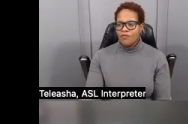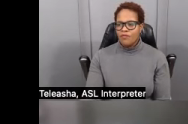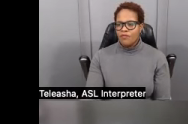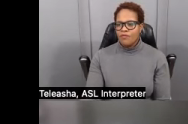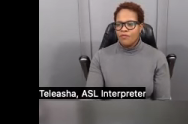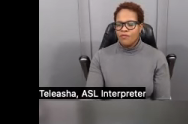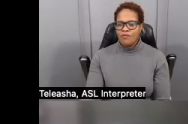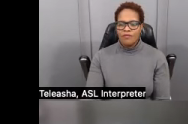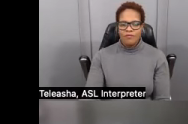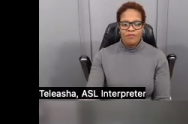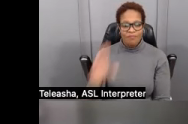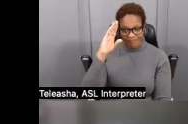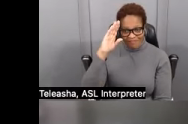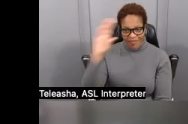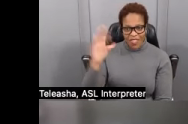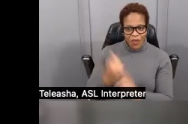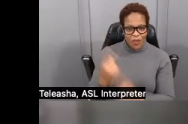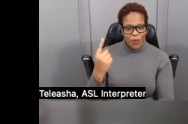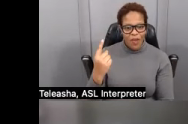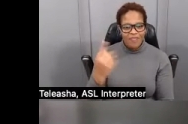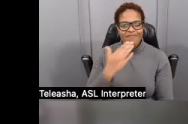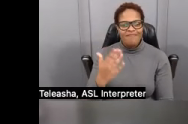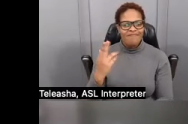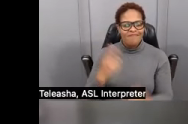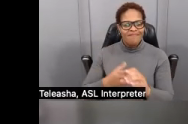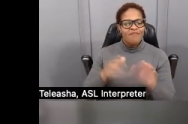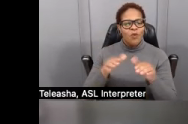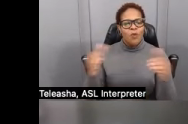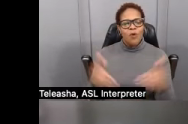Hello everyone, thank you for joining us and welcome to today's LEAD Lightning Talk: